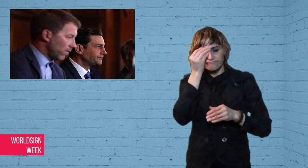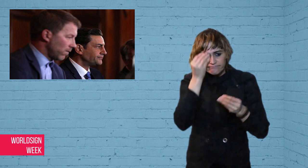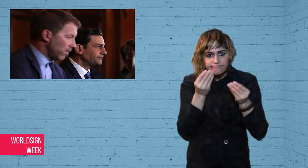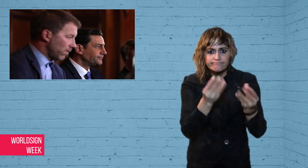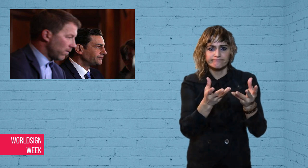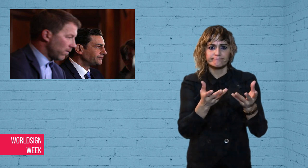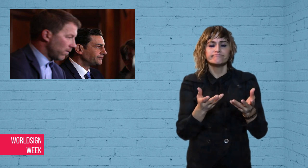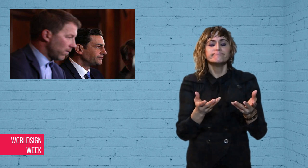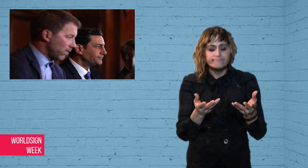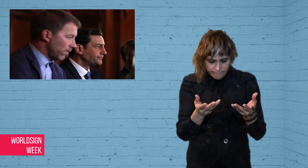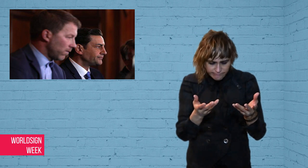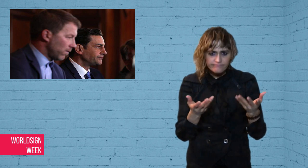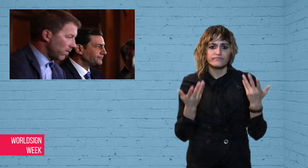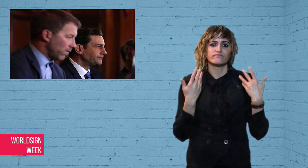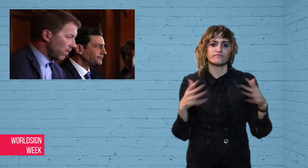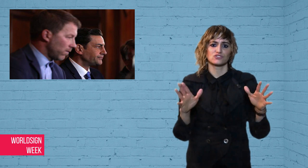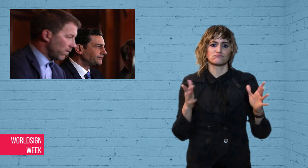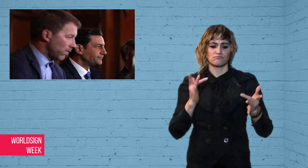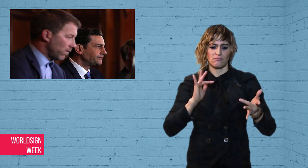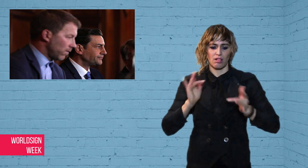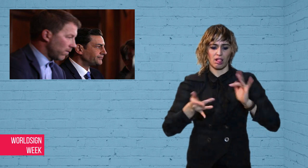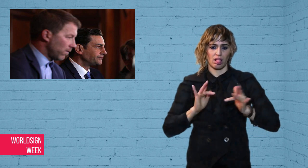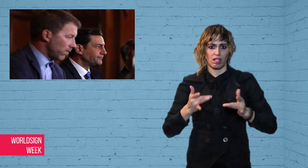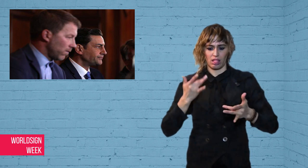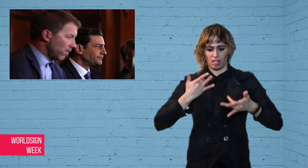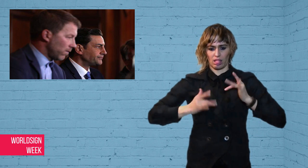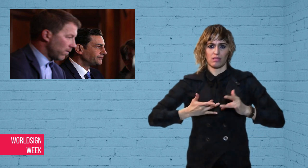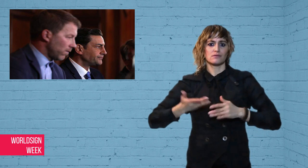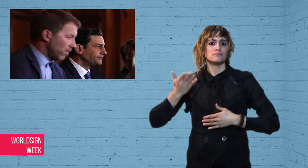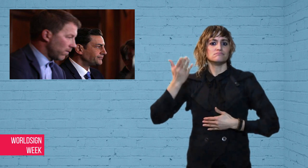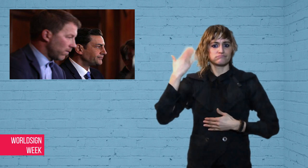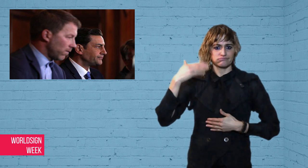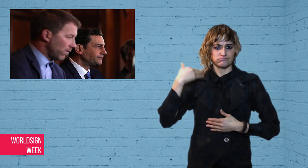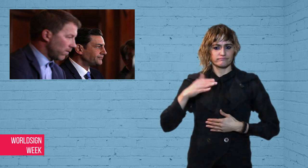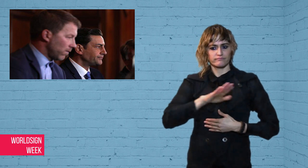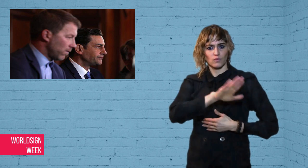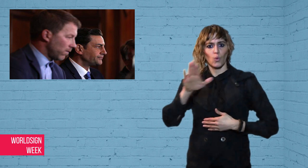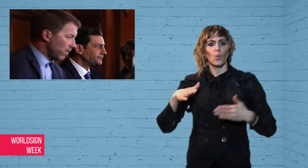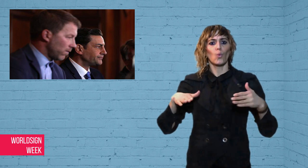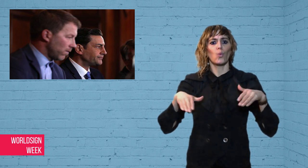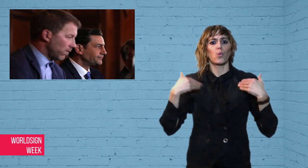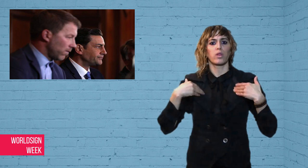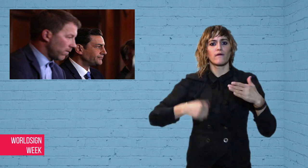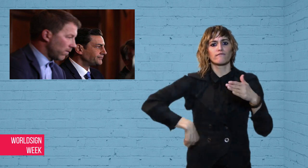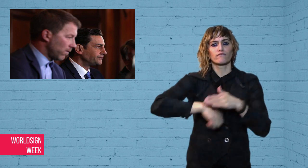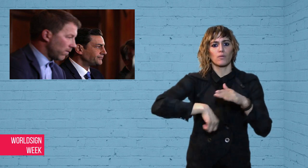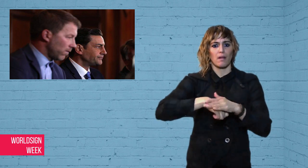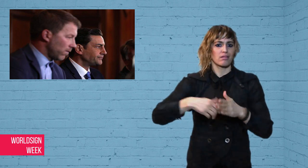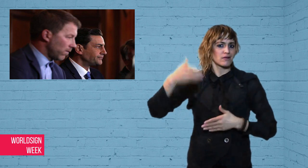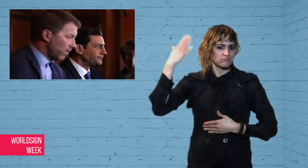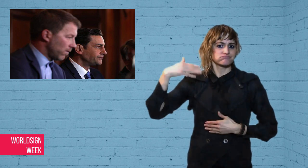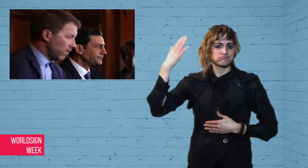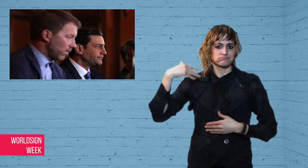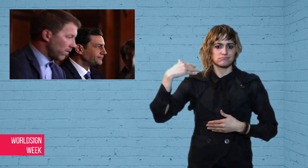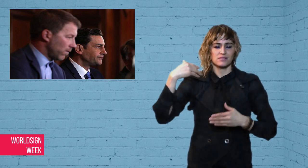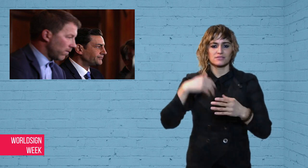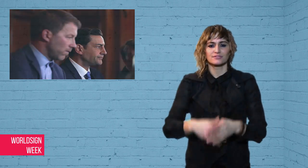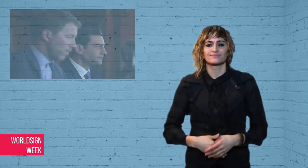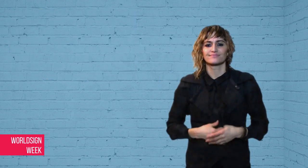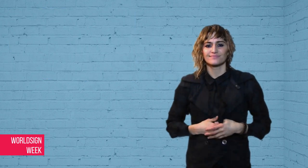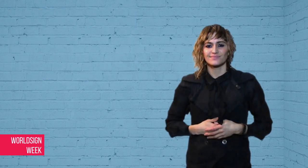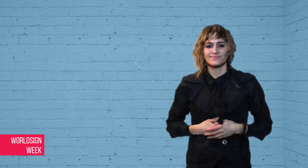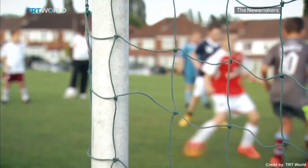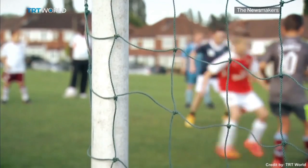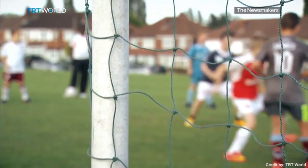sexually abused in youth clubs.